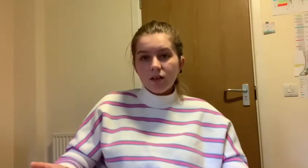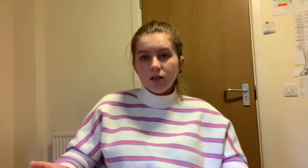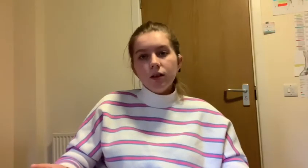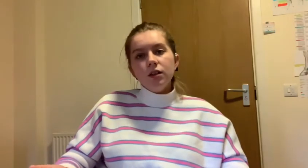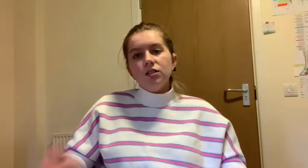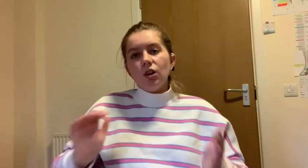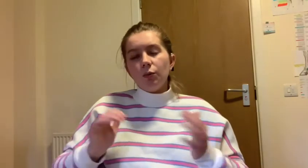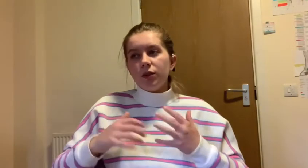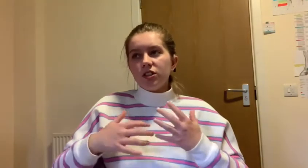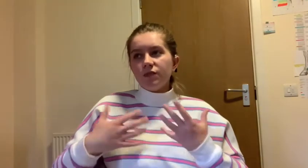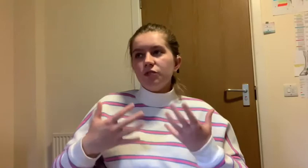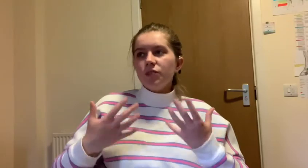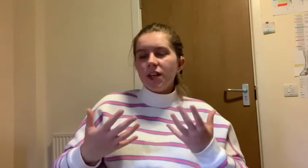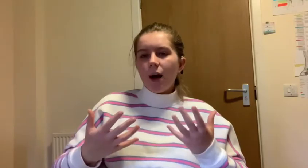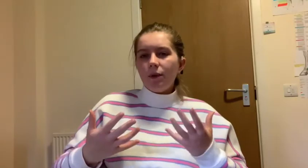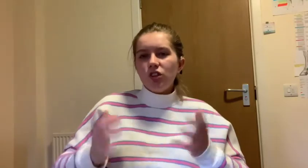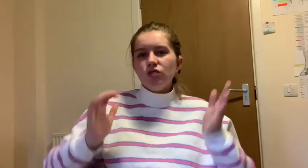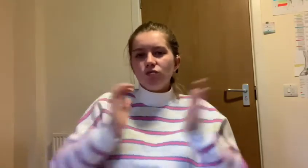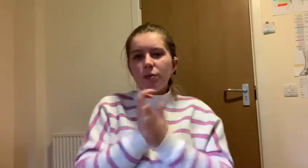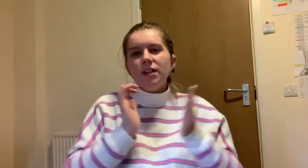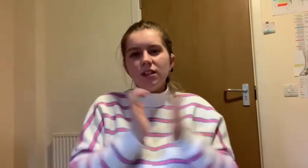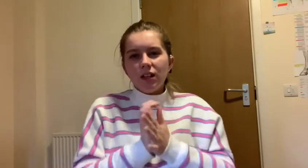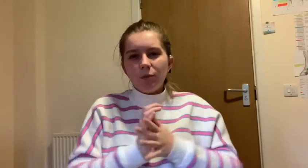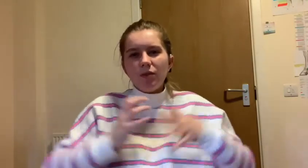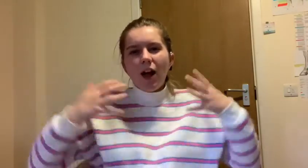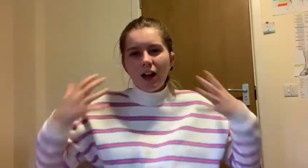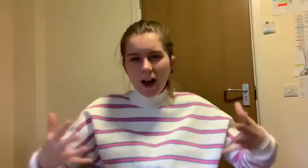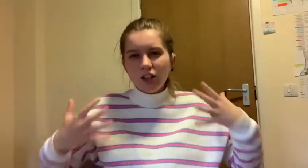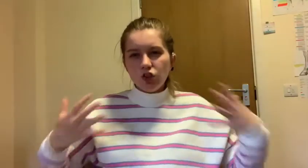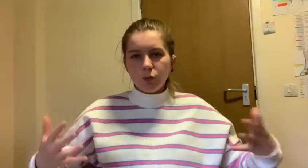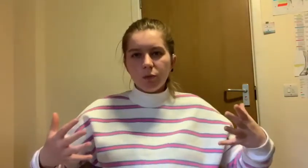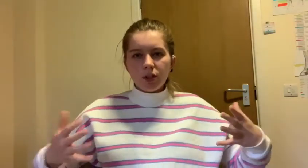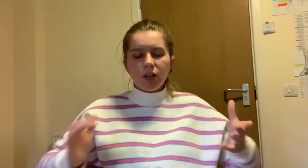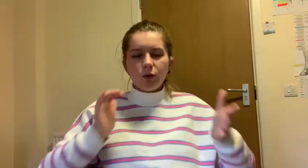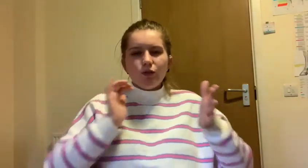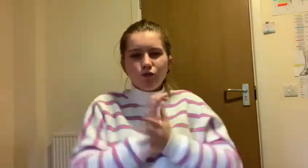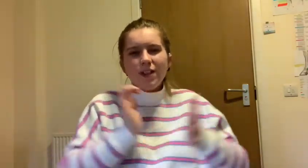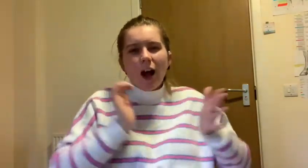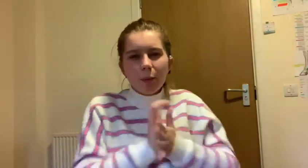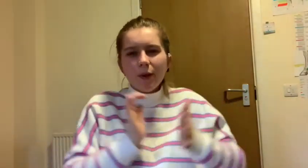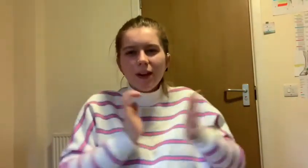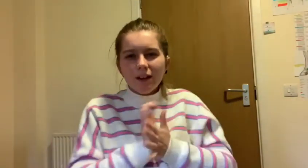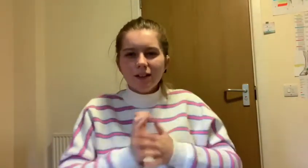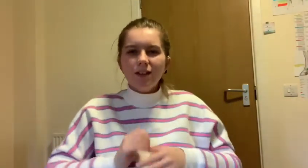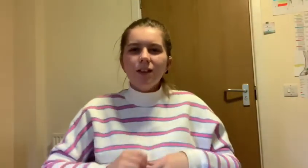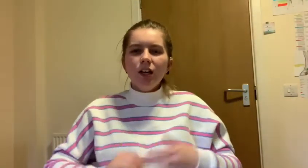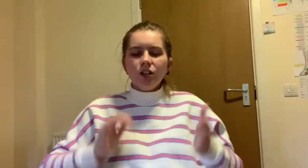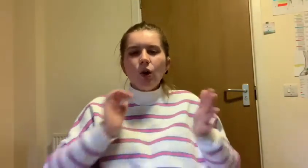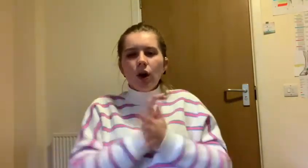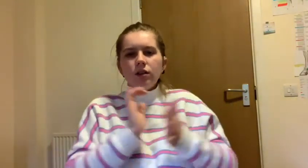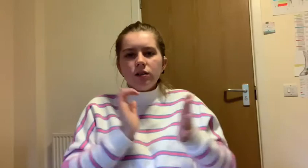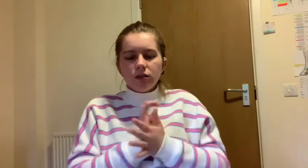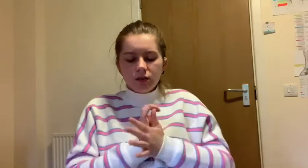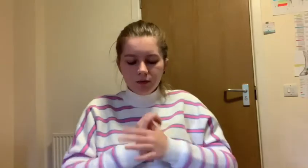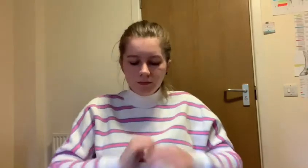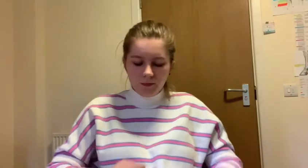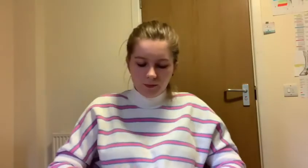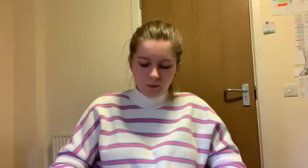Because someone is really happy you just repeat it and be extra with your body language. Really happy.